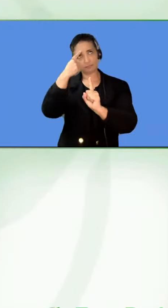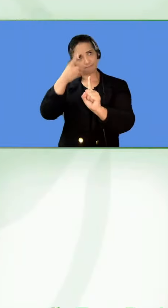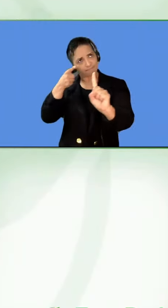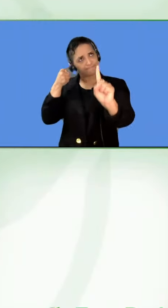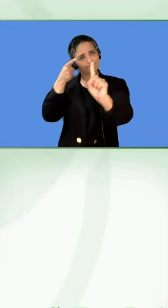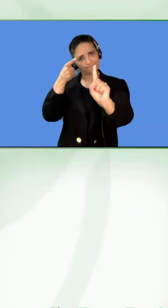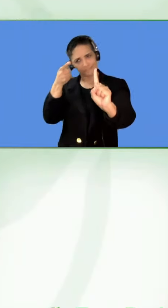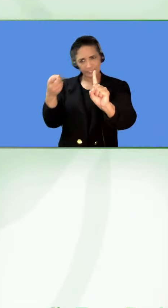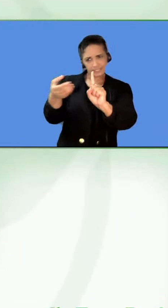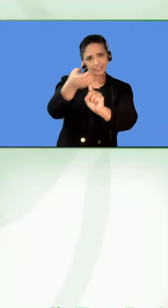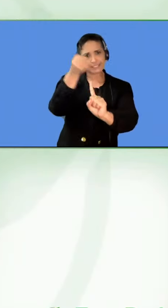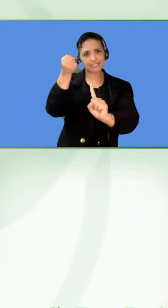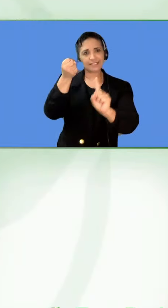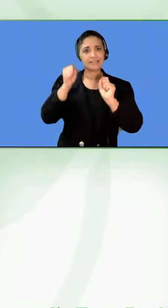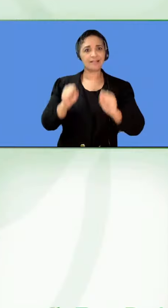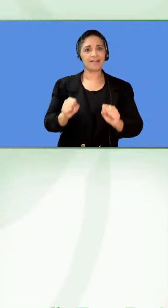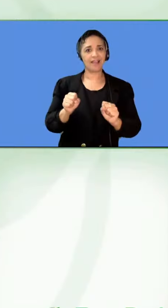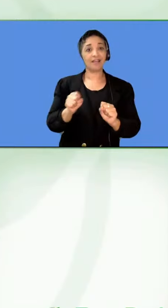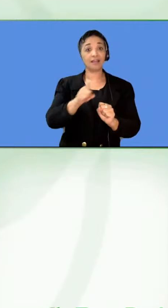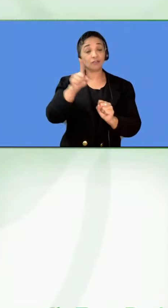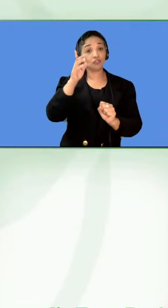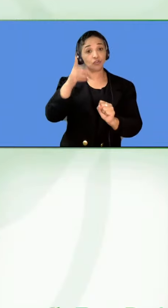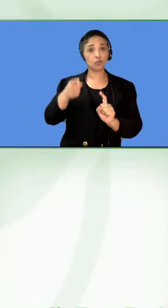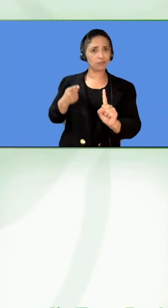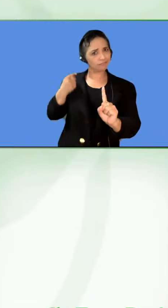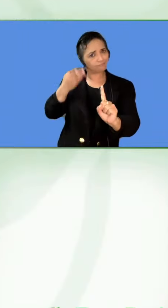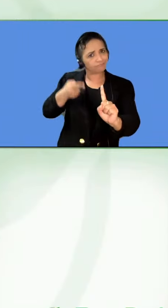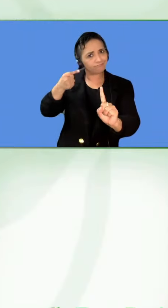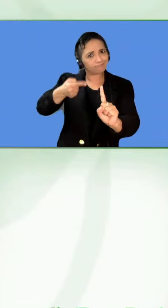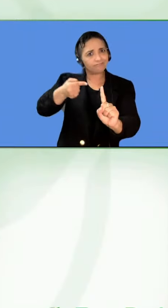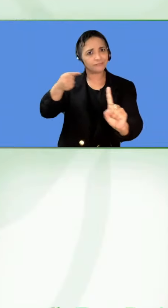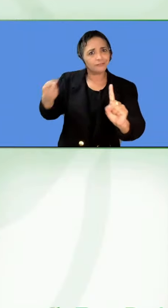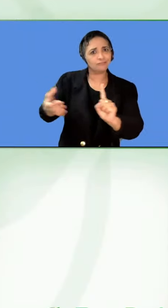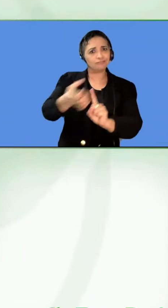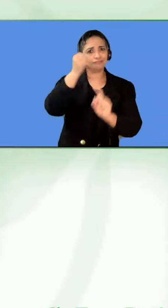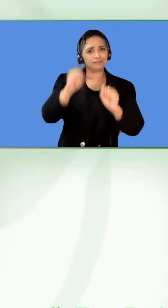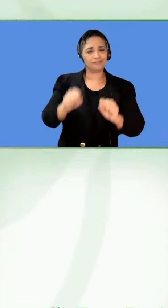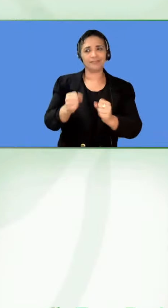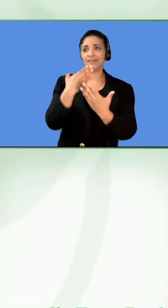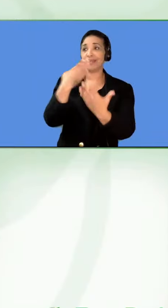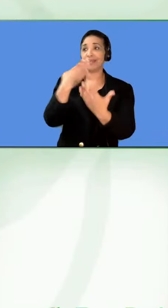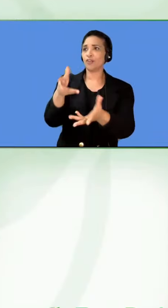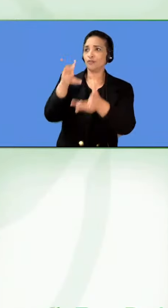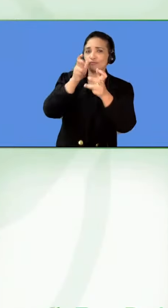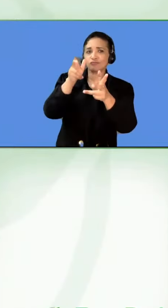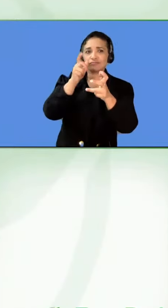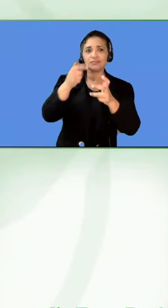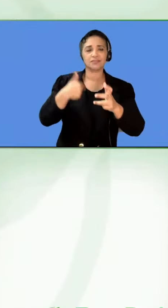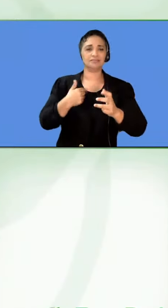Remember to always push forward, thank you guys for listening to my story.